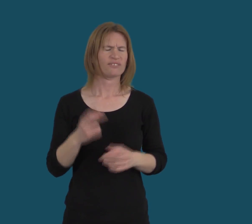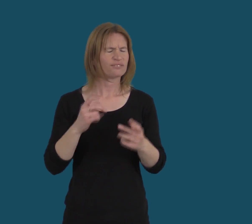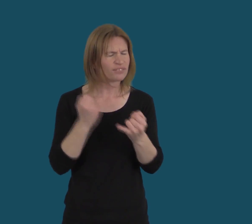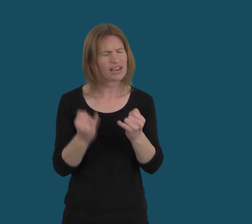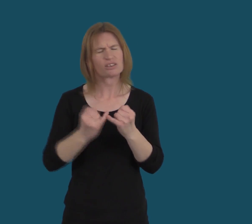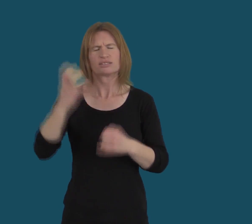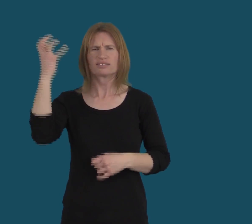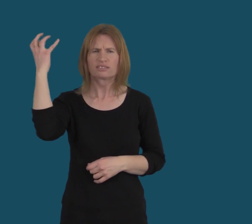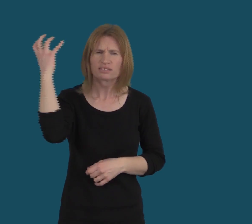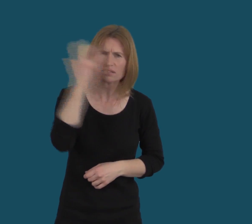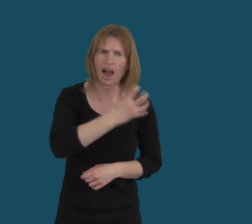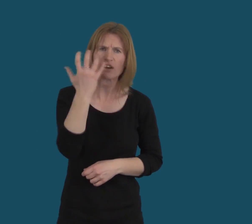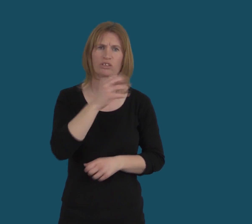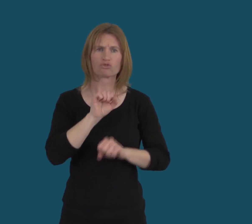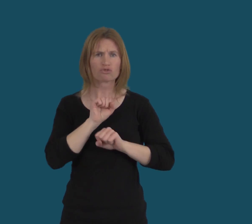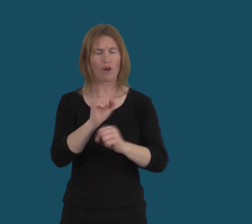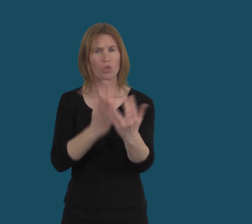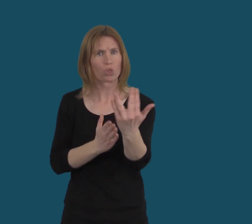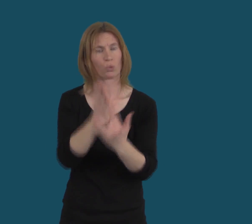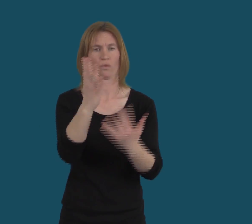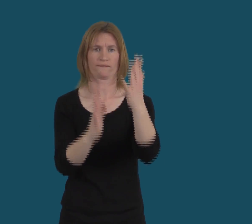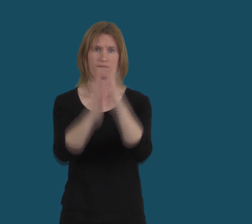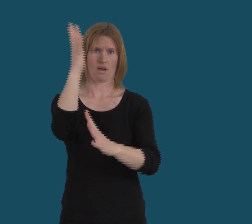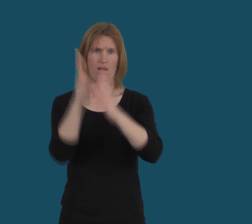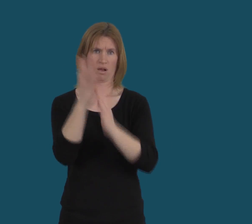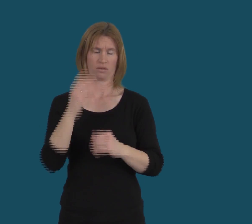It is extremely dangerous to be on the road during a bushfire.